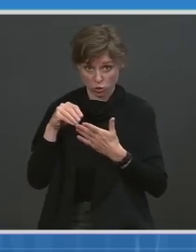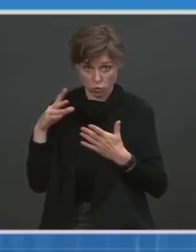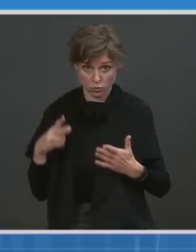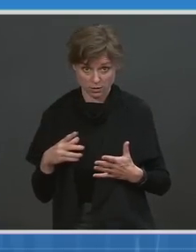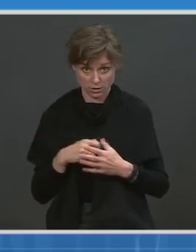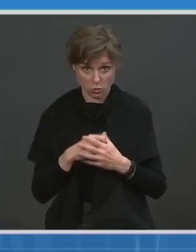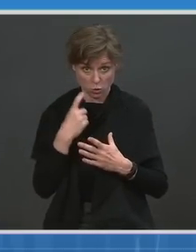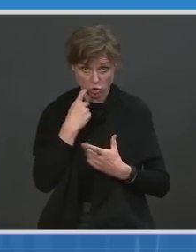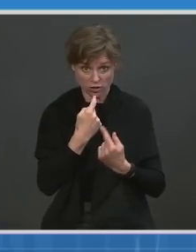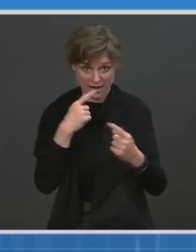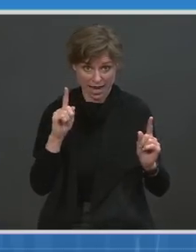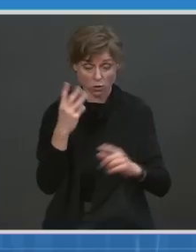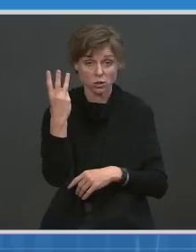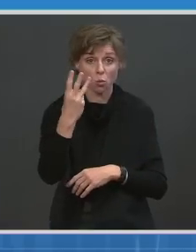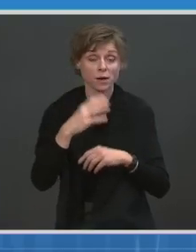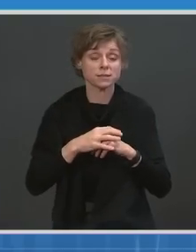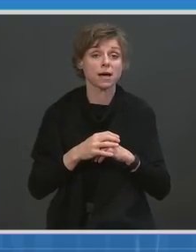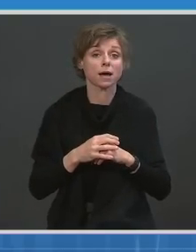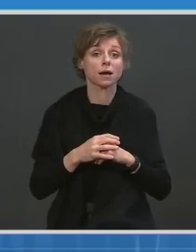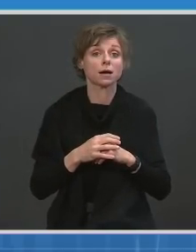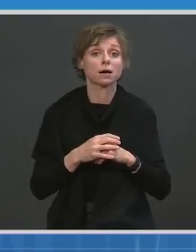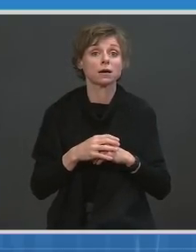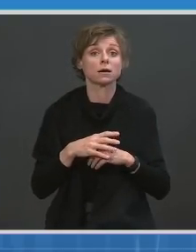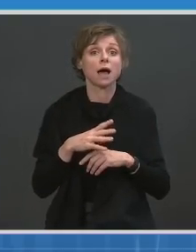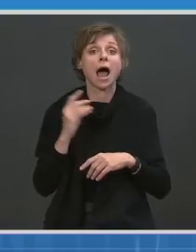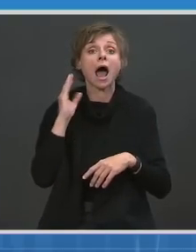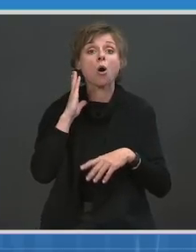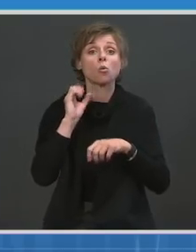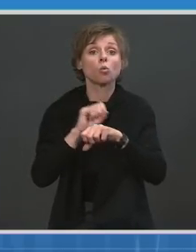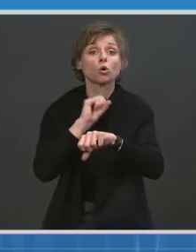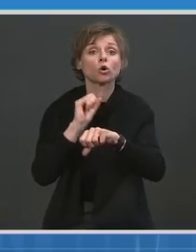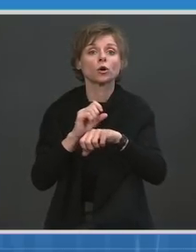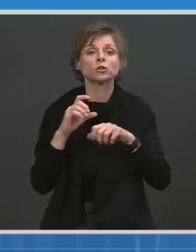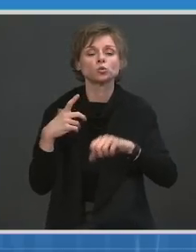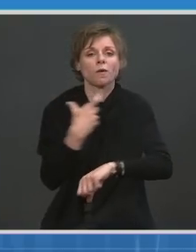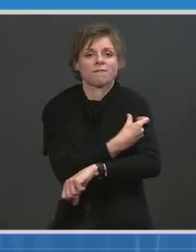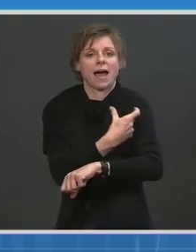and our ongoing work to get teachers and school staff vaccinated during the month of March